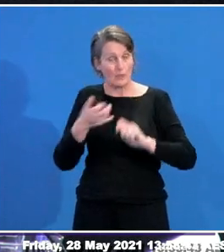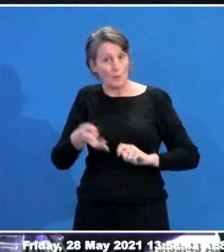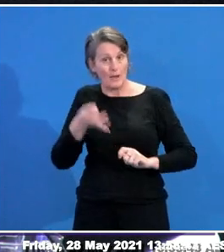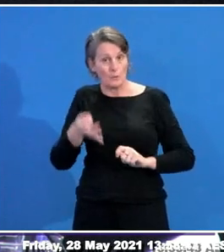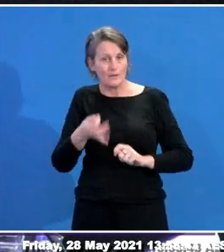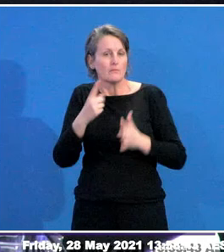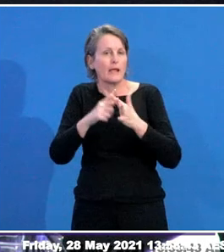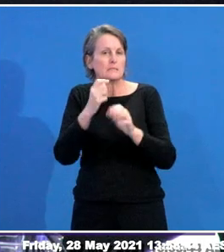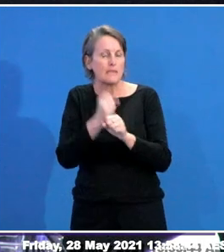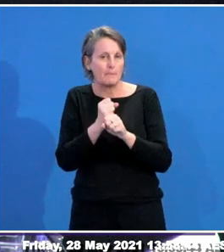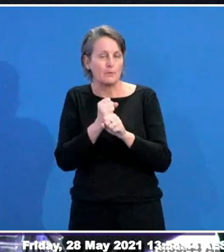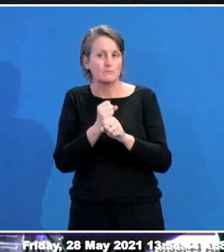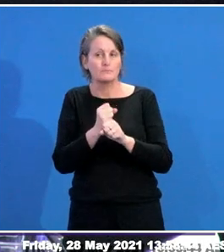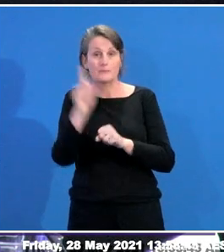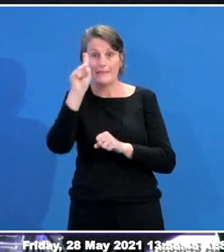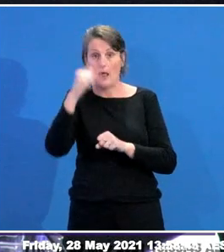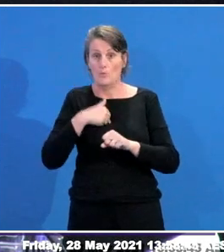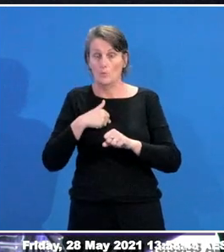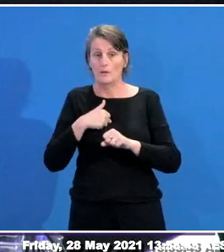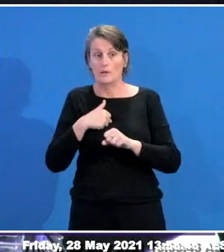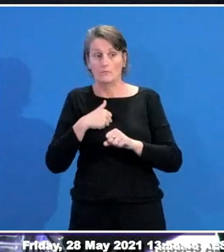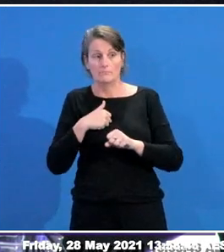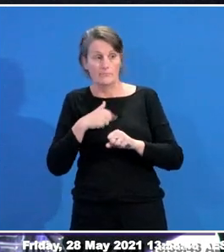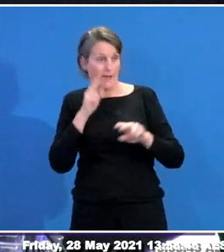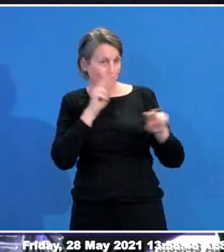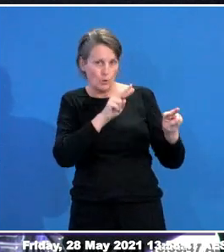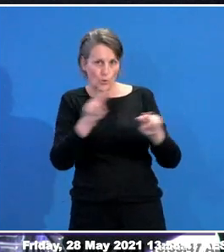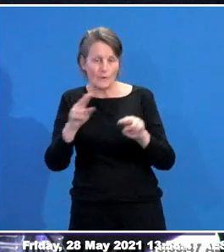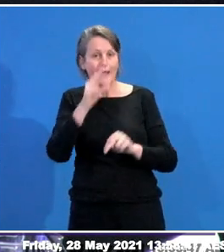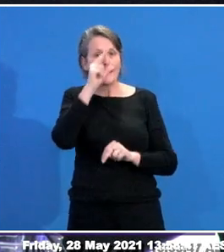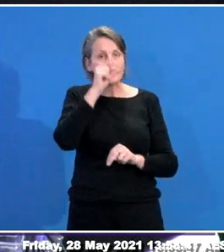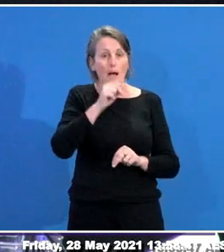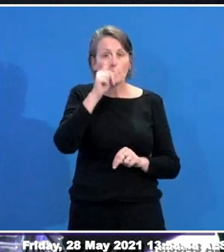our work at the moment on young people who live in aged residential care.